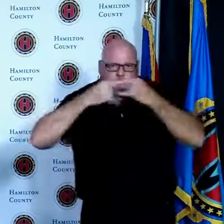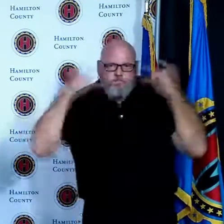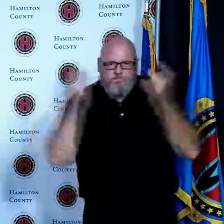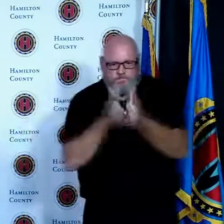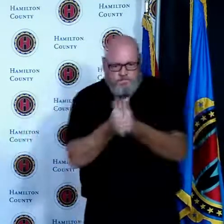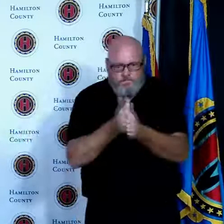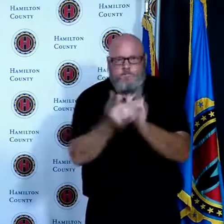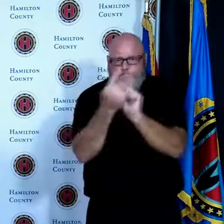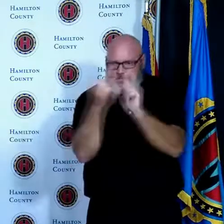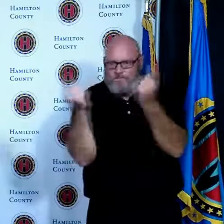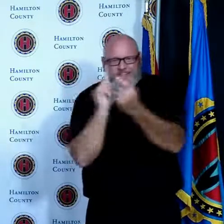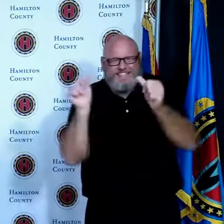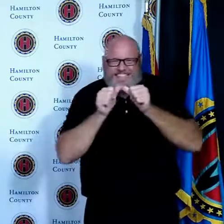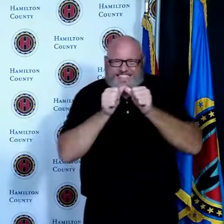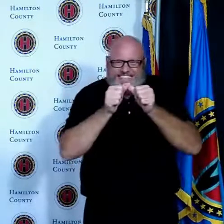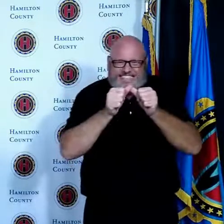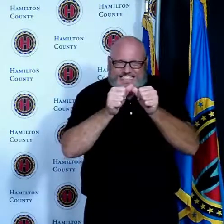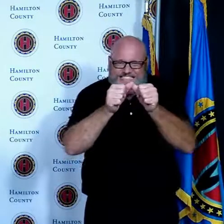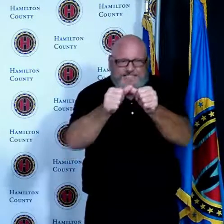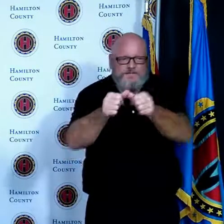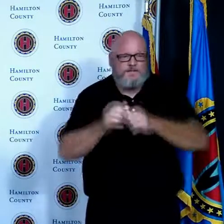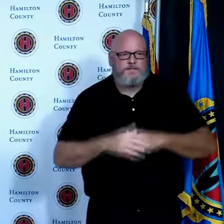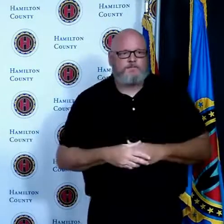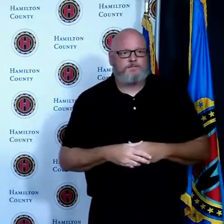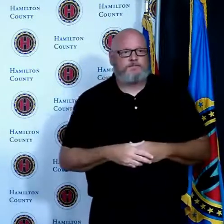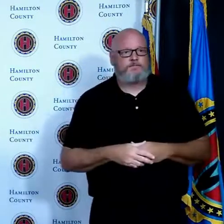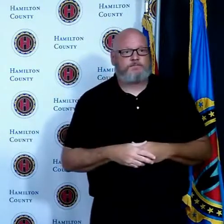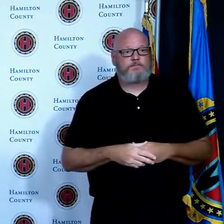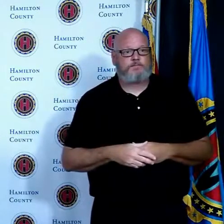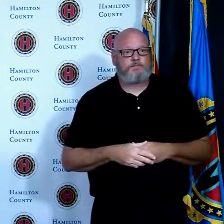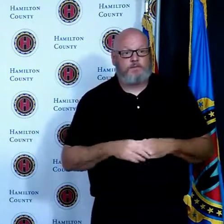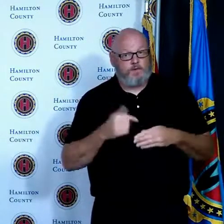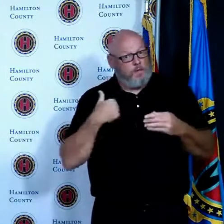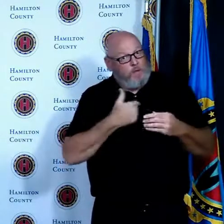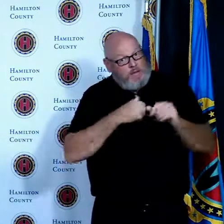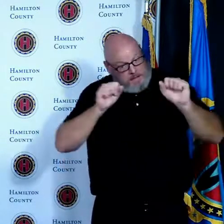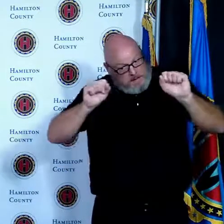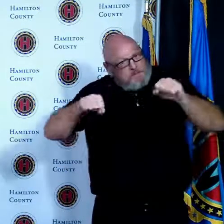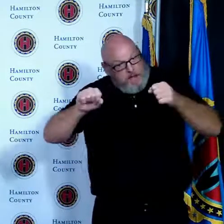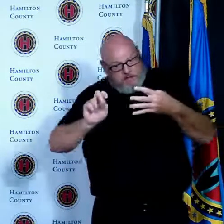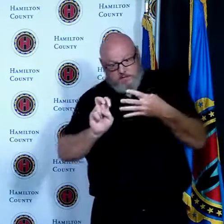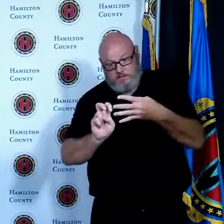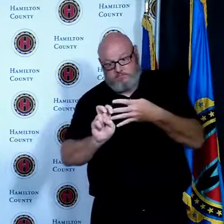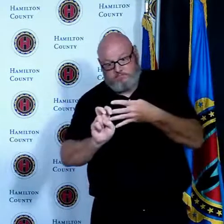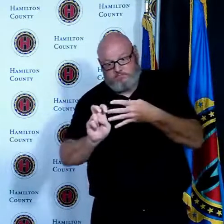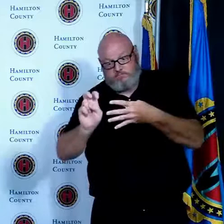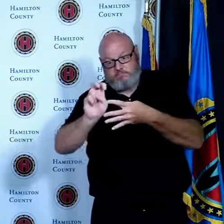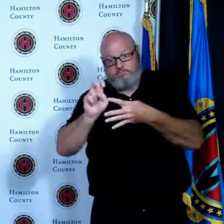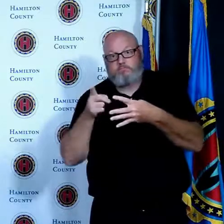guess at some point we could even go back to green which means we've conquered Covid-19. long way off but I think that continued